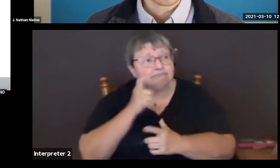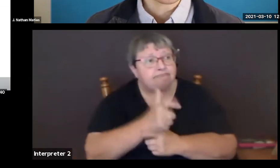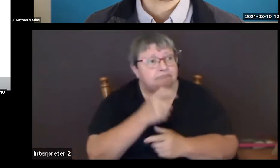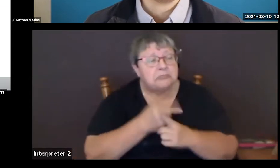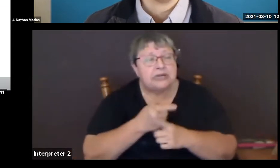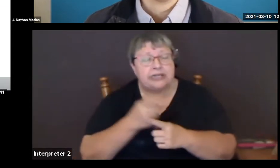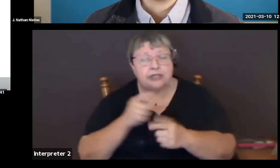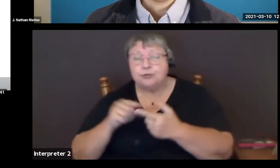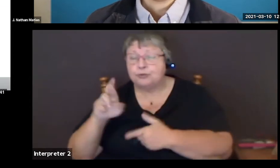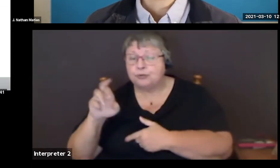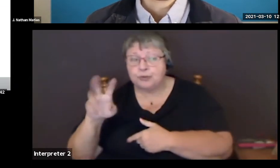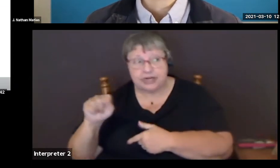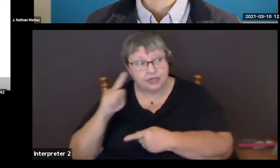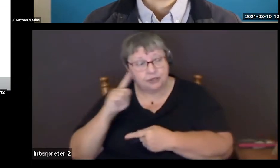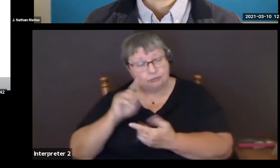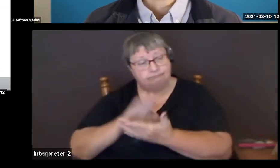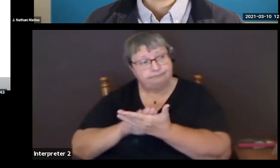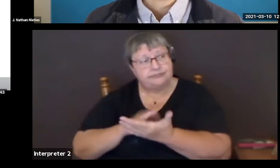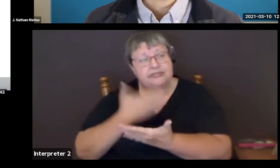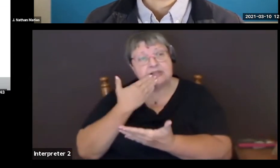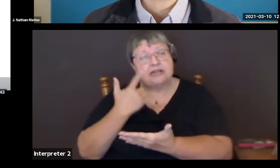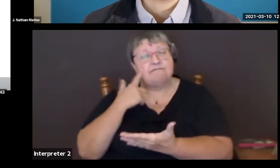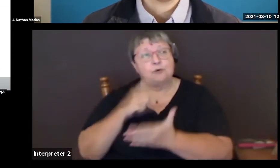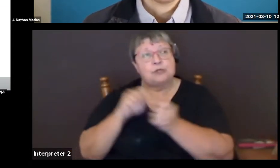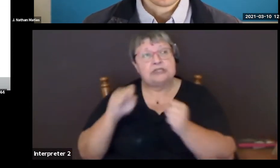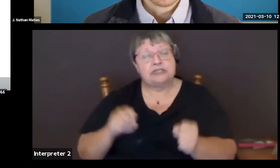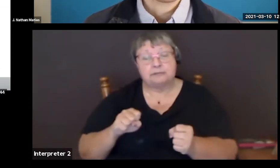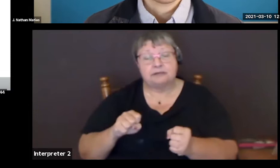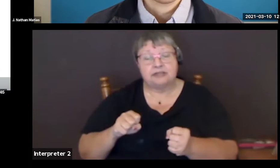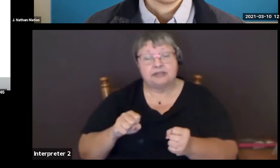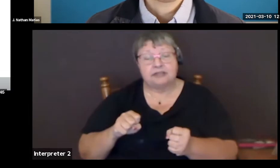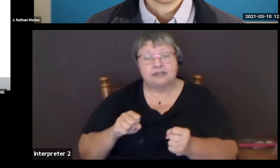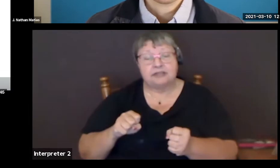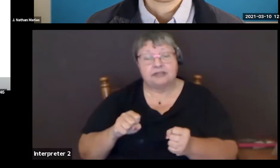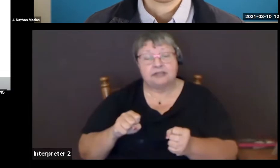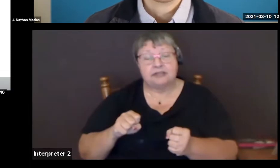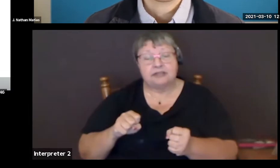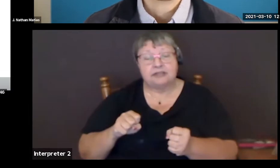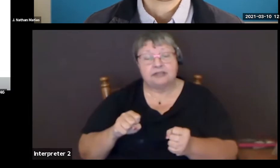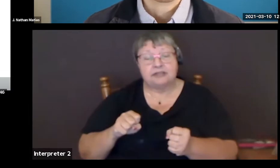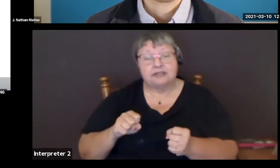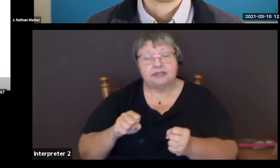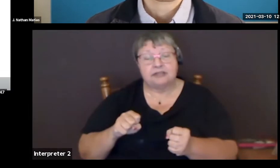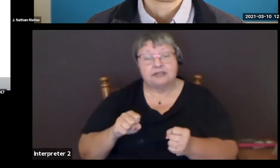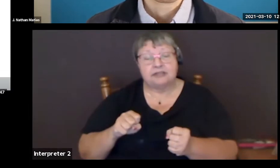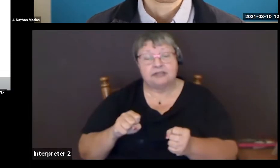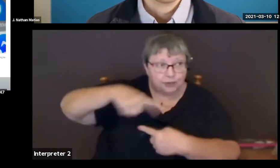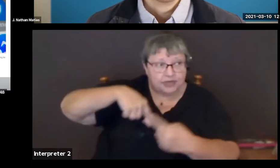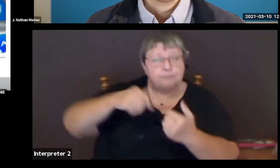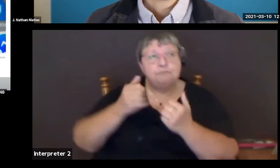In this case of an interaction between this algorithm, and a very broken the culture.